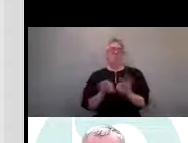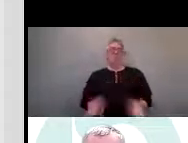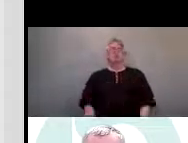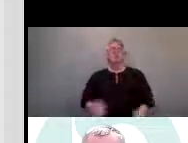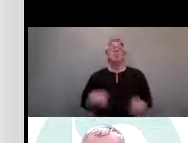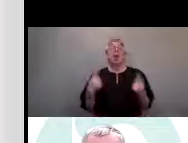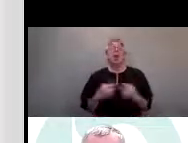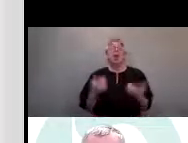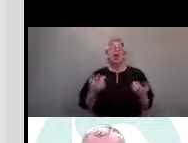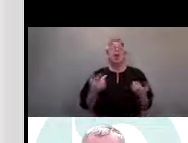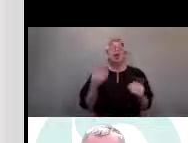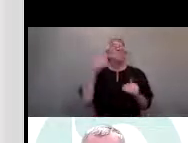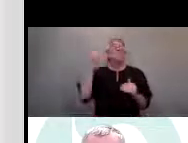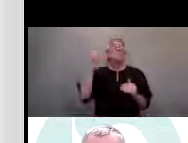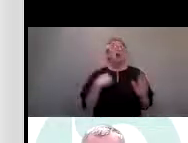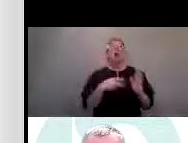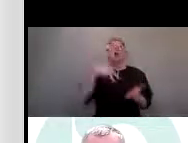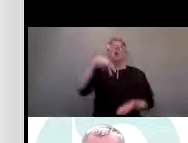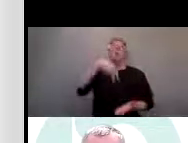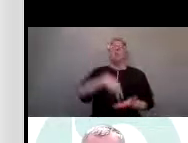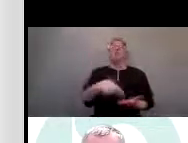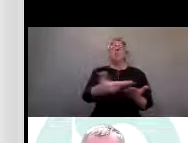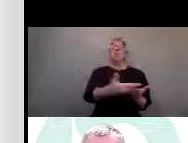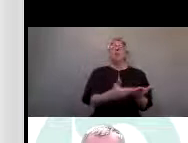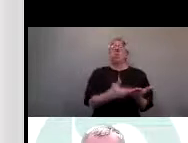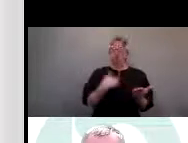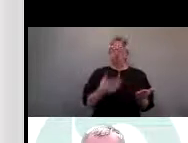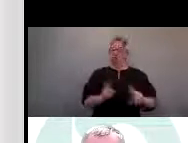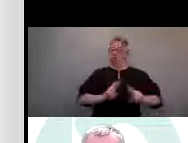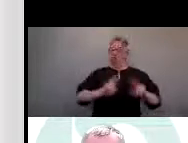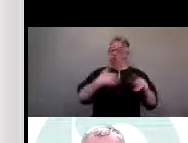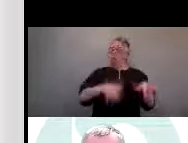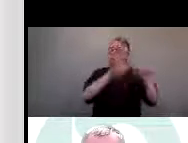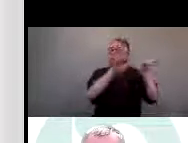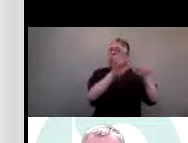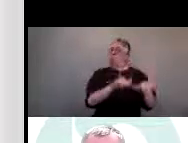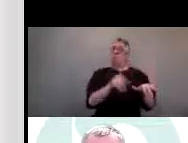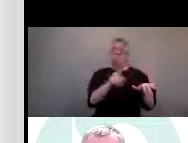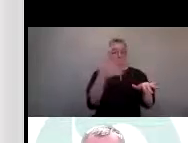The process for this paper in terms of next steps, we do plan to hold a